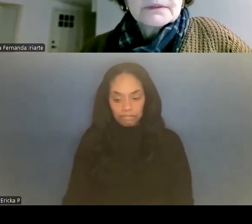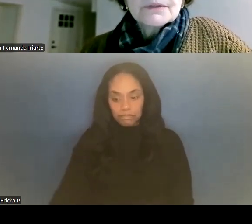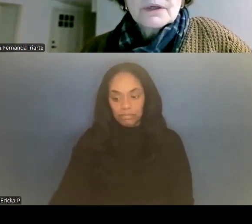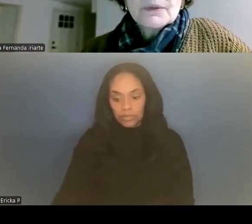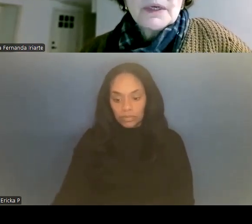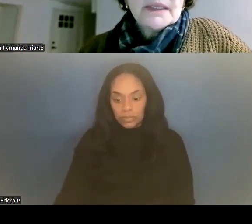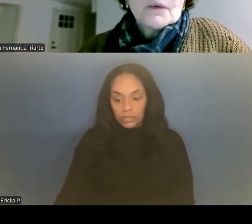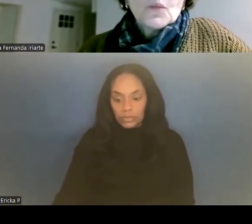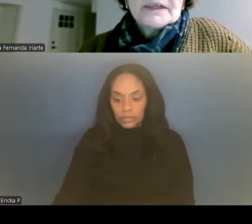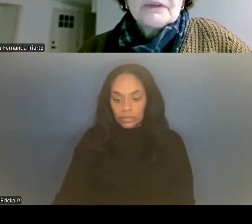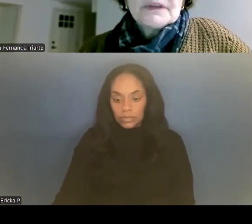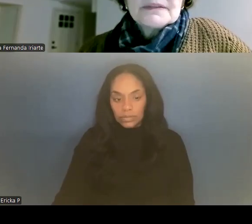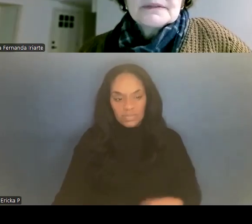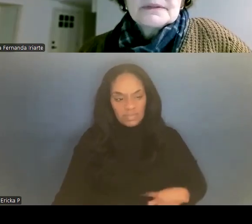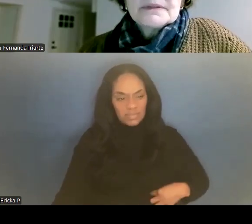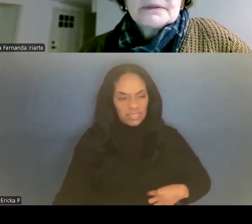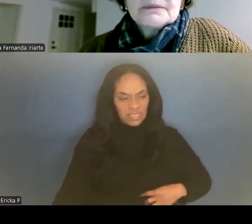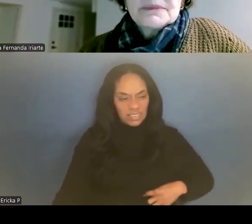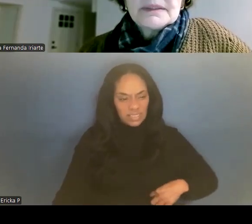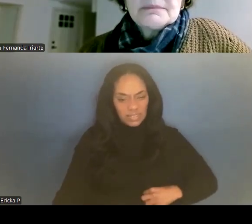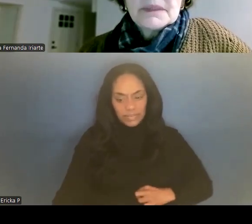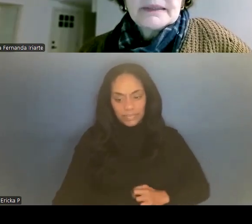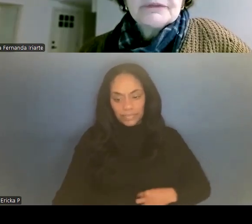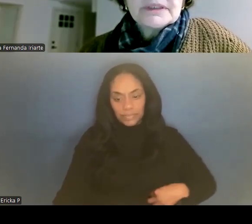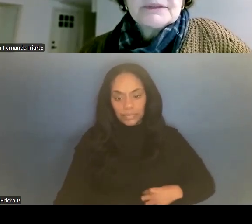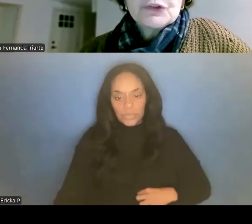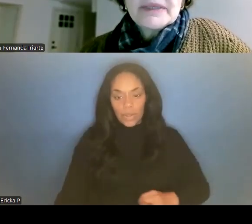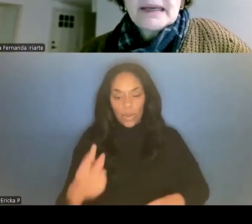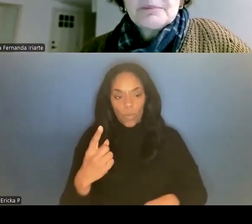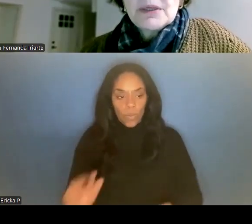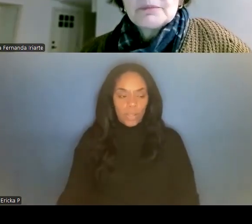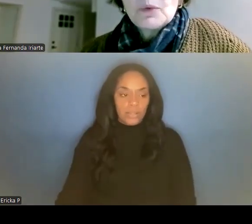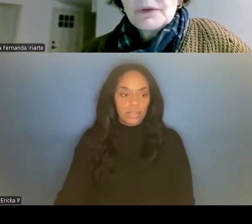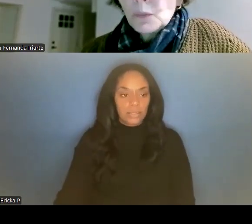So one of the things to be mindful of is you can't be on more than one